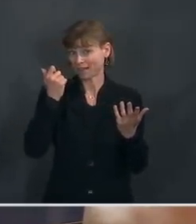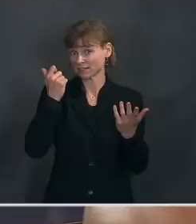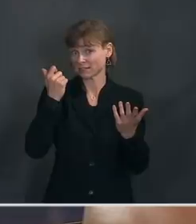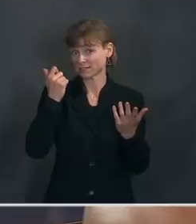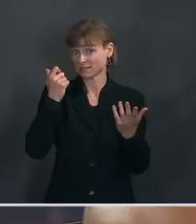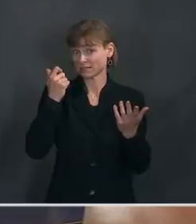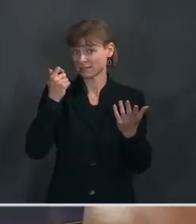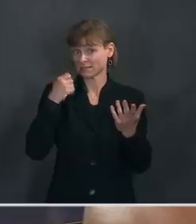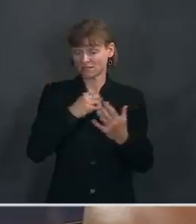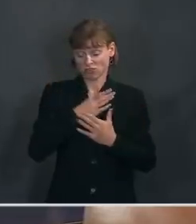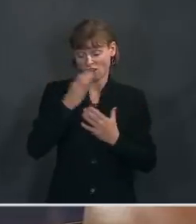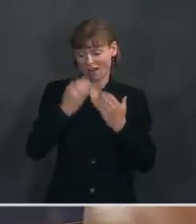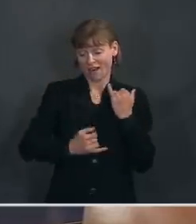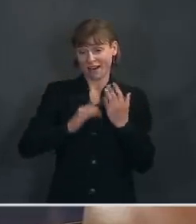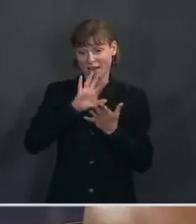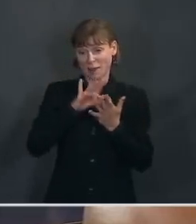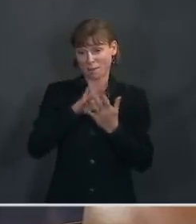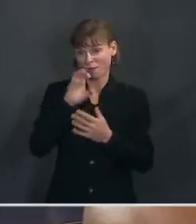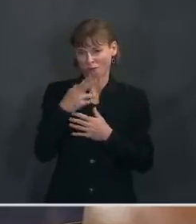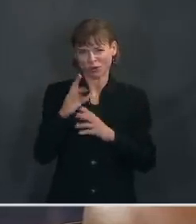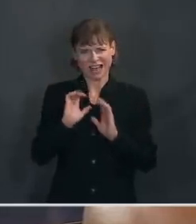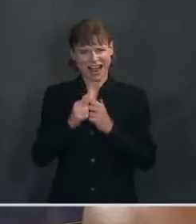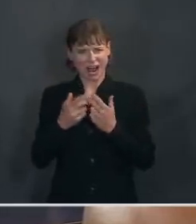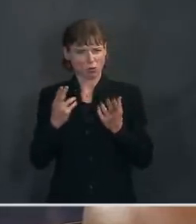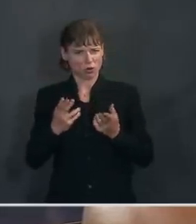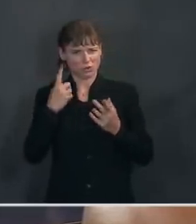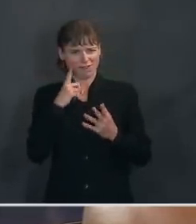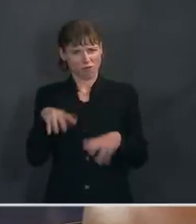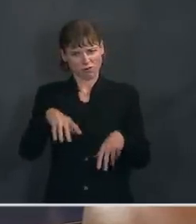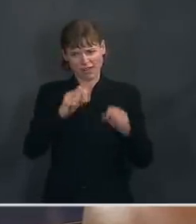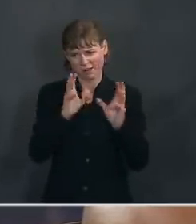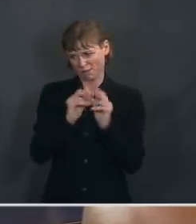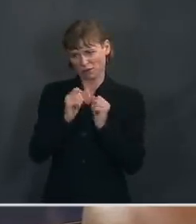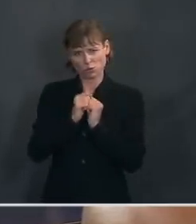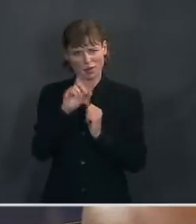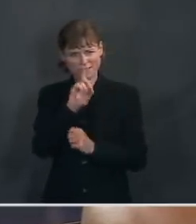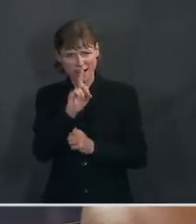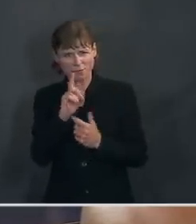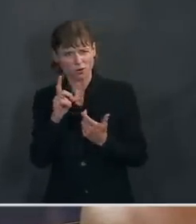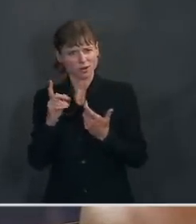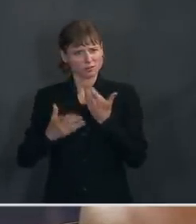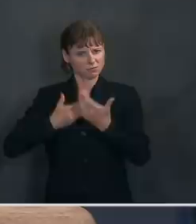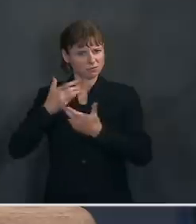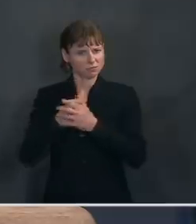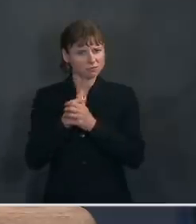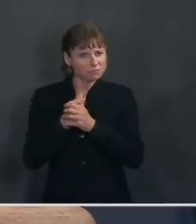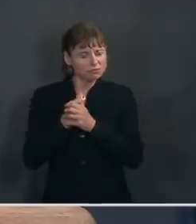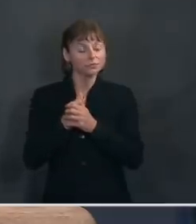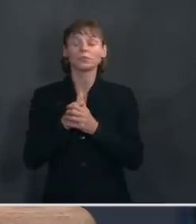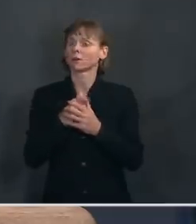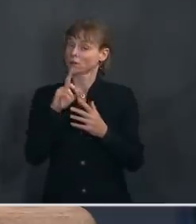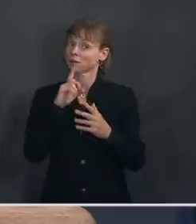How much time is there to have these types of meetings, as you say, with Democrats and others that may want to take part? Ms. Psaki: It's incredibly urgent.